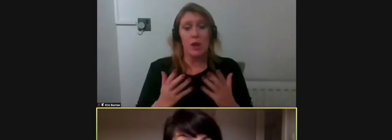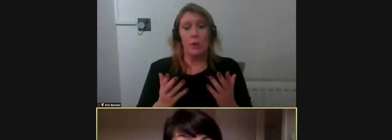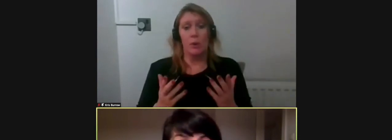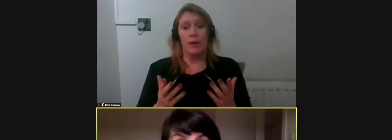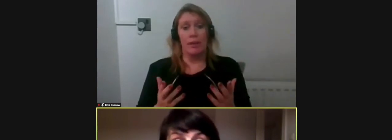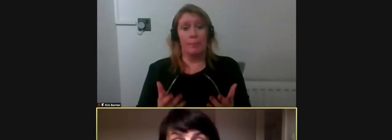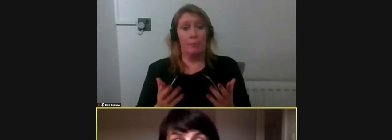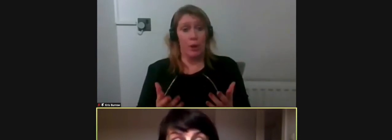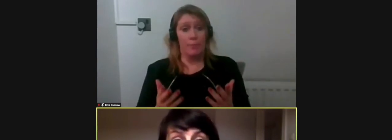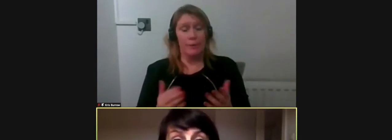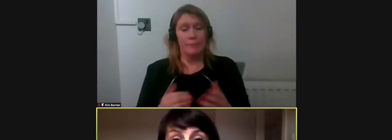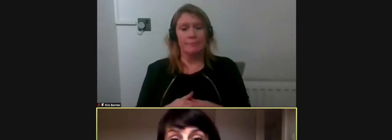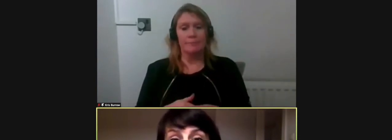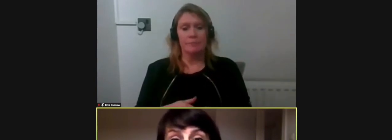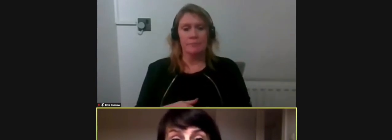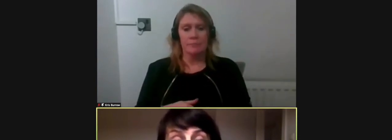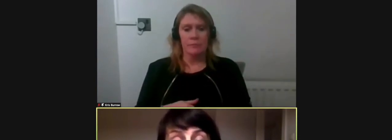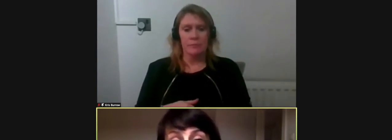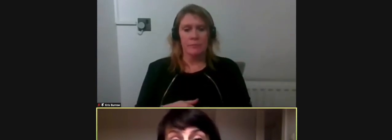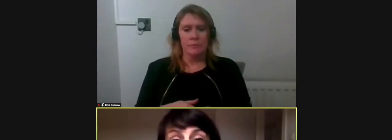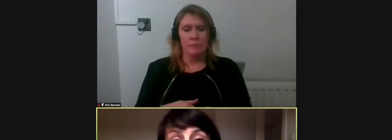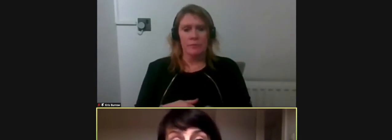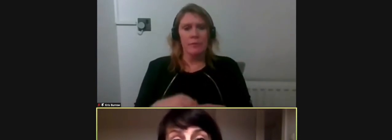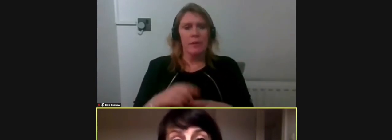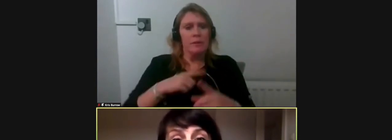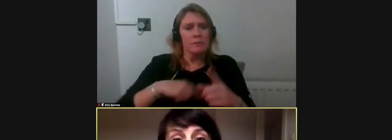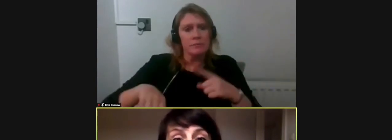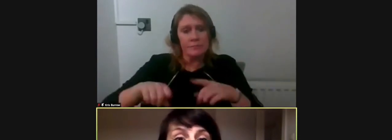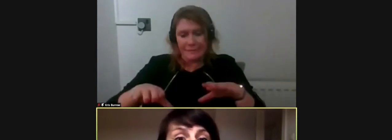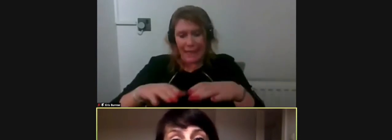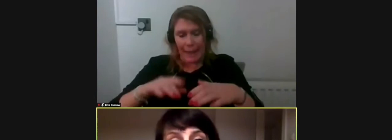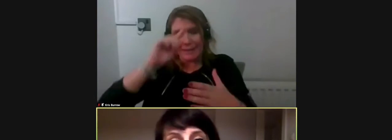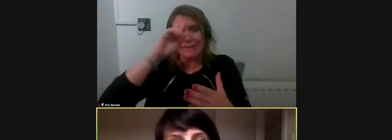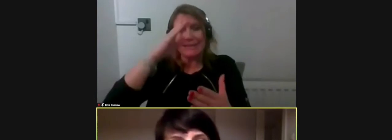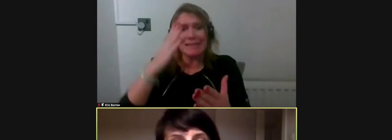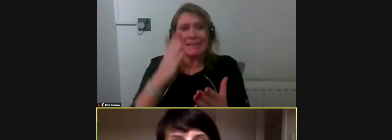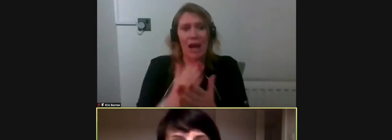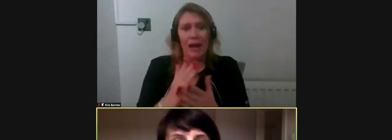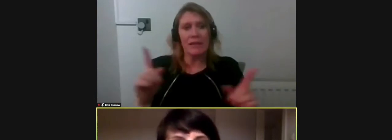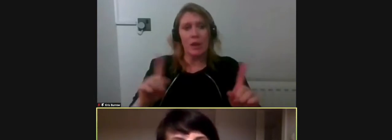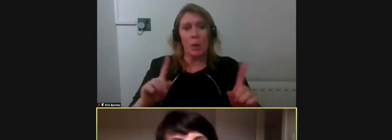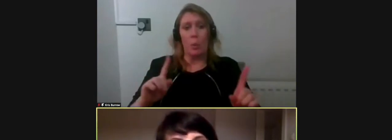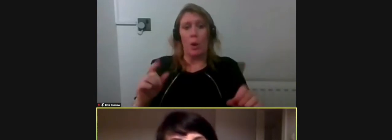are kind of currently deciding what we do, because ideally we were thinking originally we would make this into a